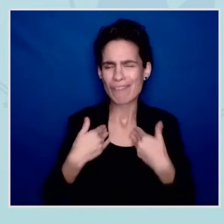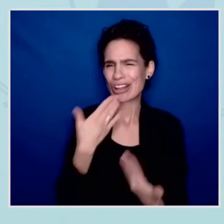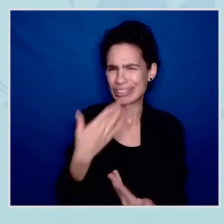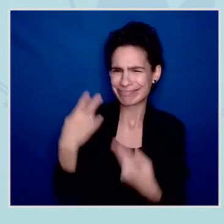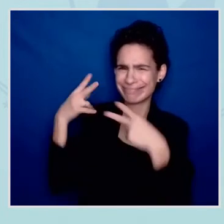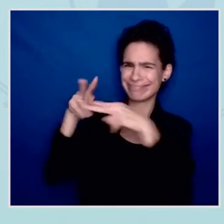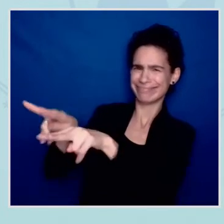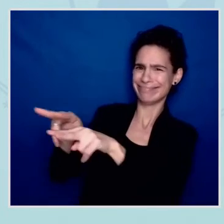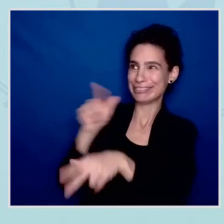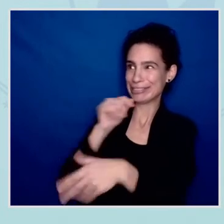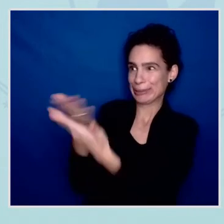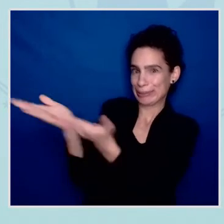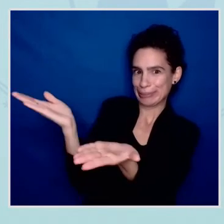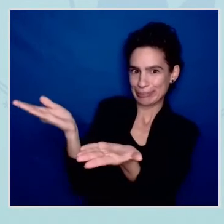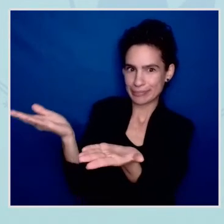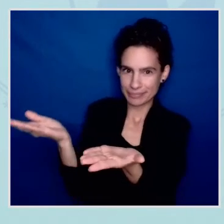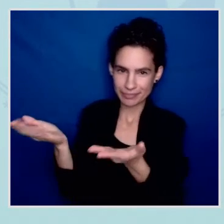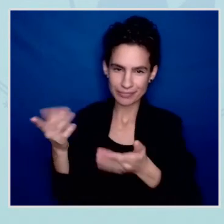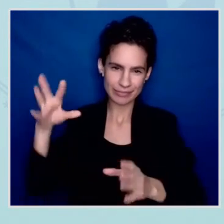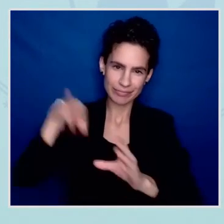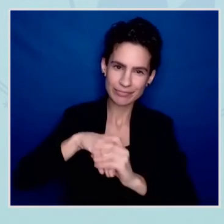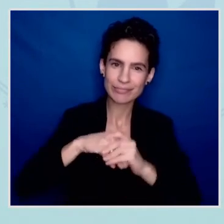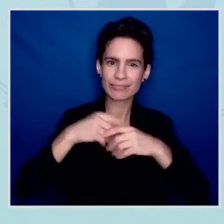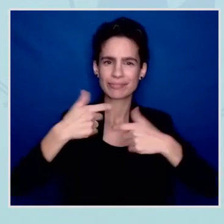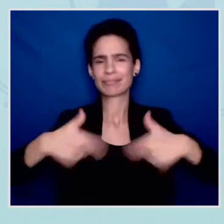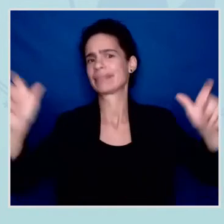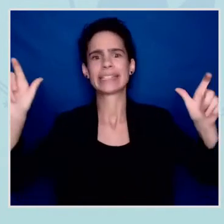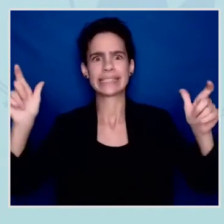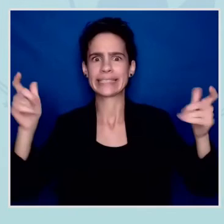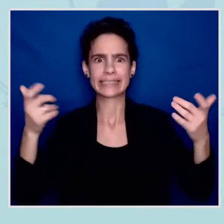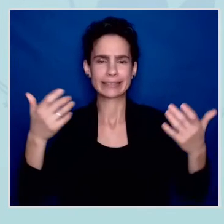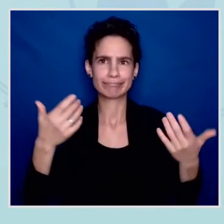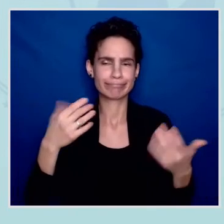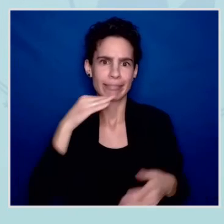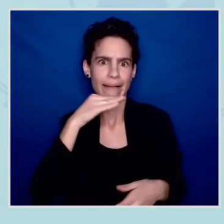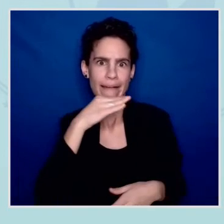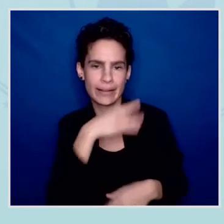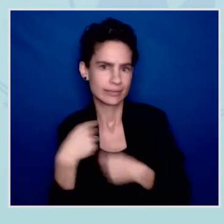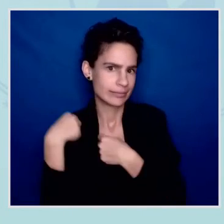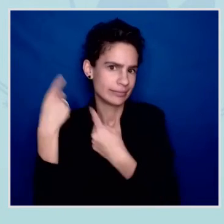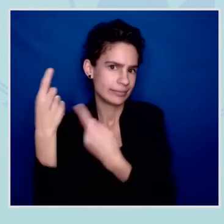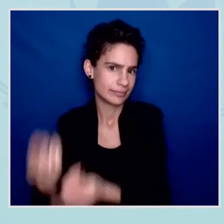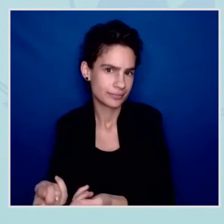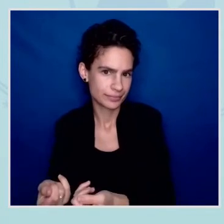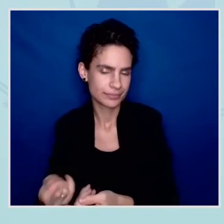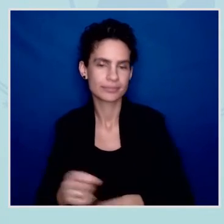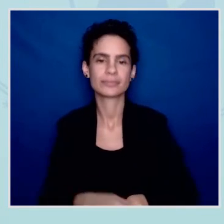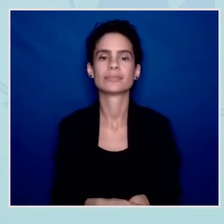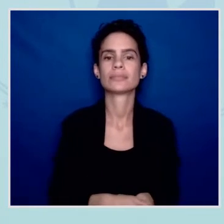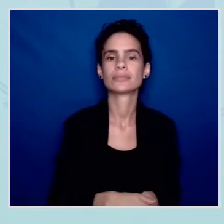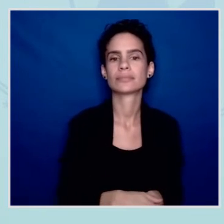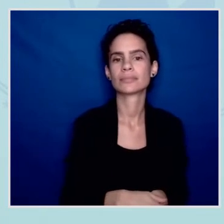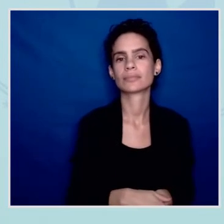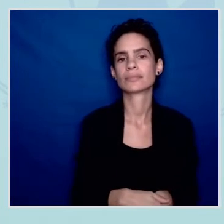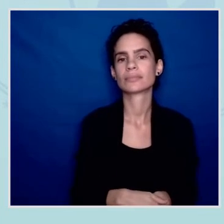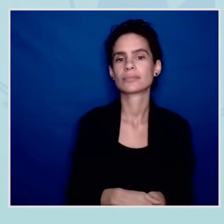SENATOR CRUZ OR HAWLEY BE